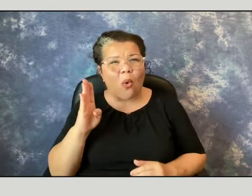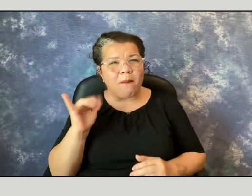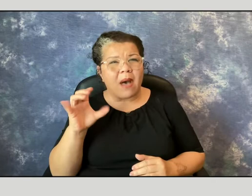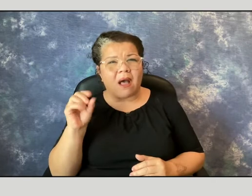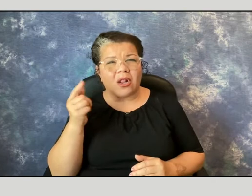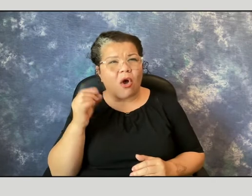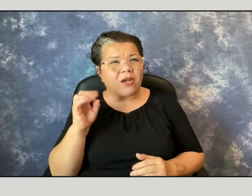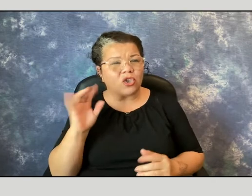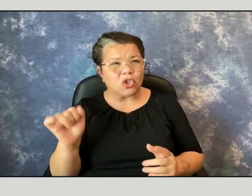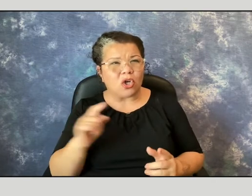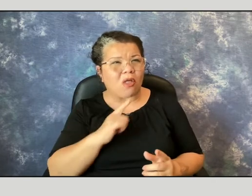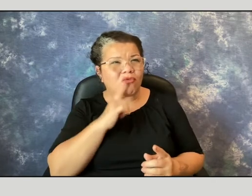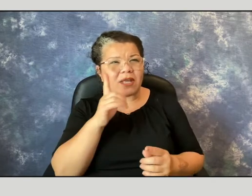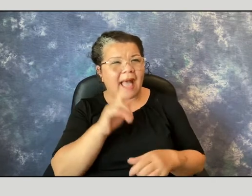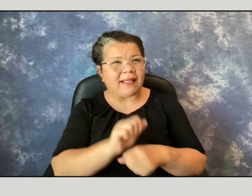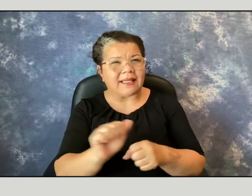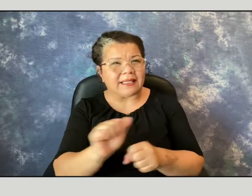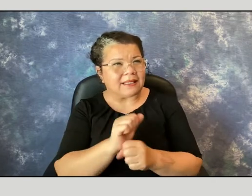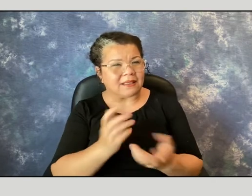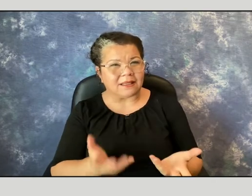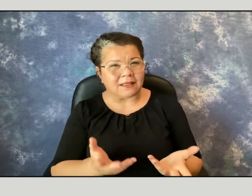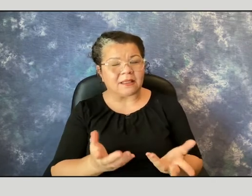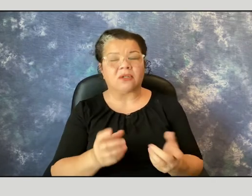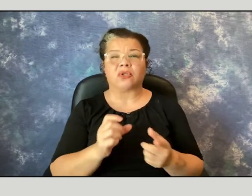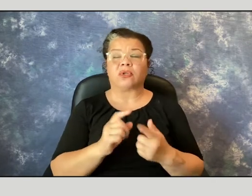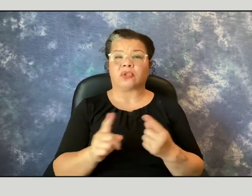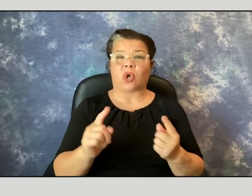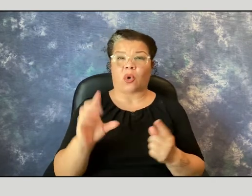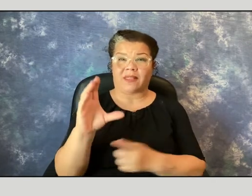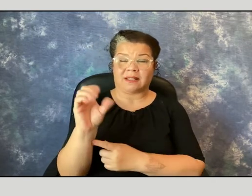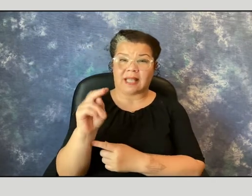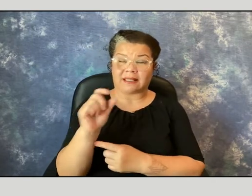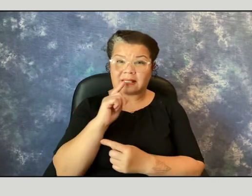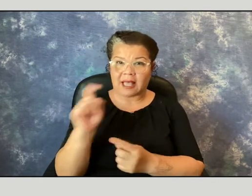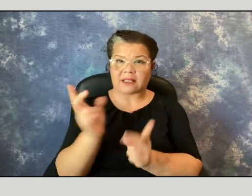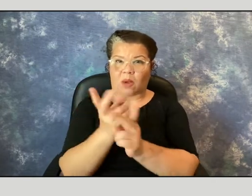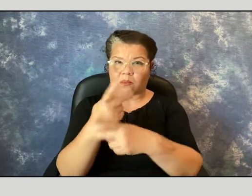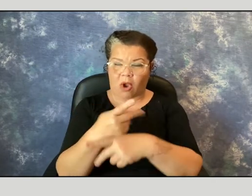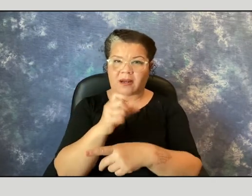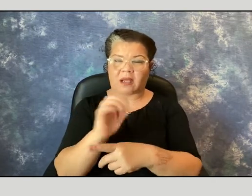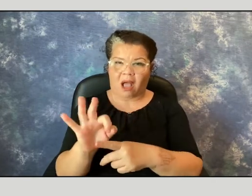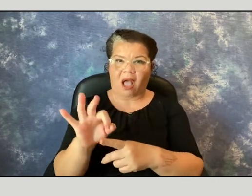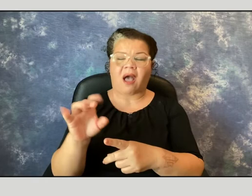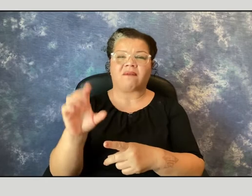and then understand that the census is a product of the US racial state and that it has been geared